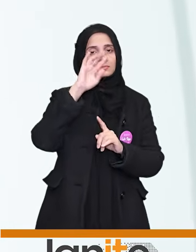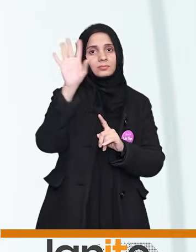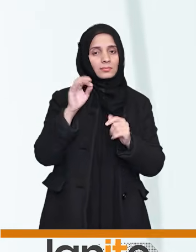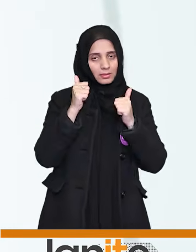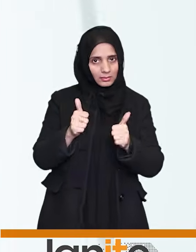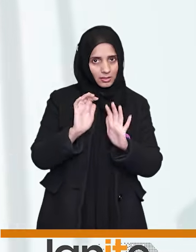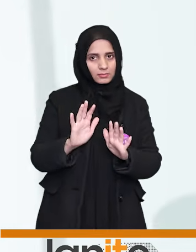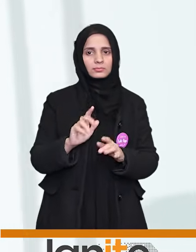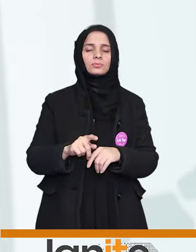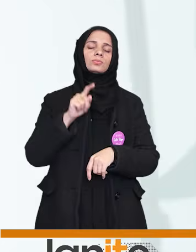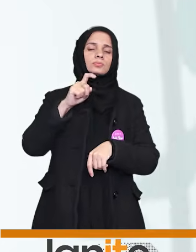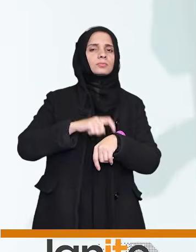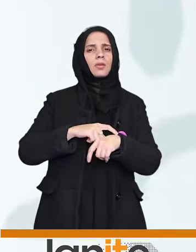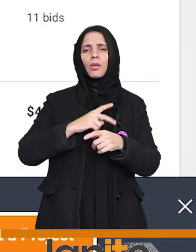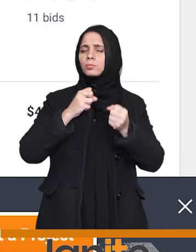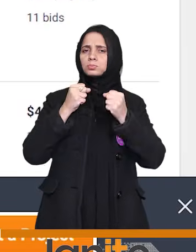then there is no harm in bidding on such projects.